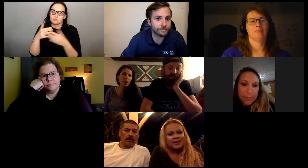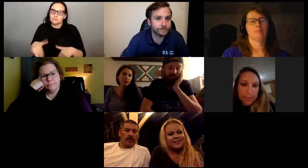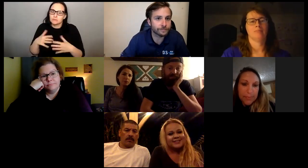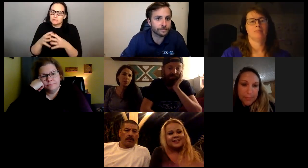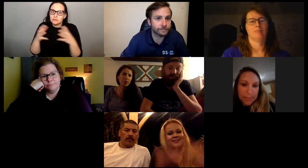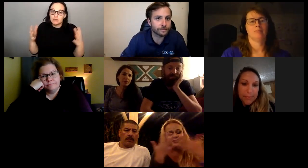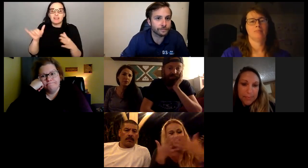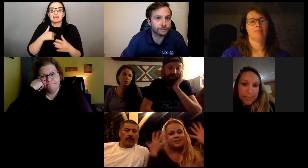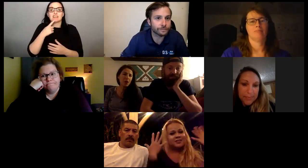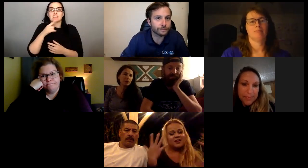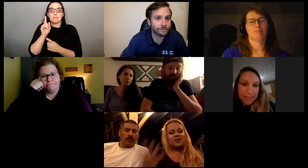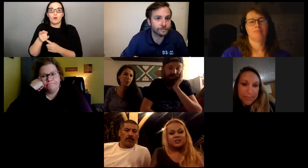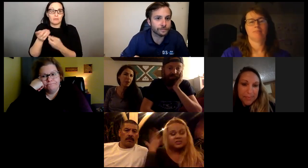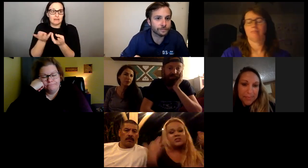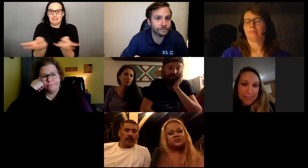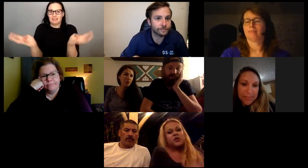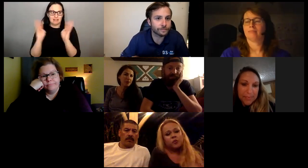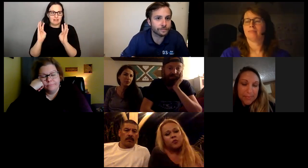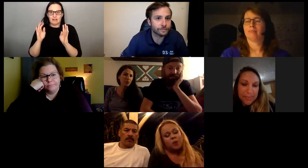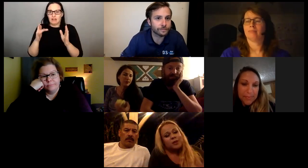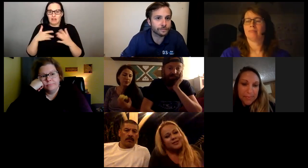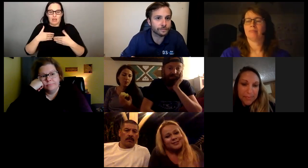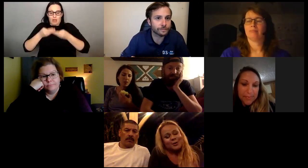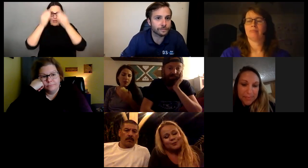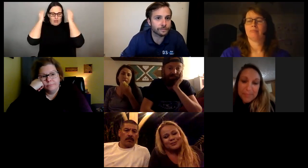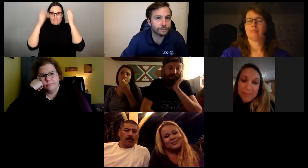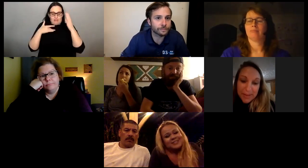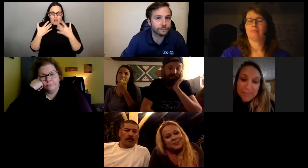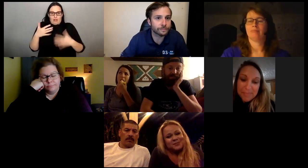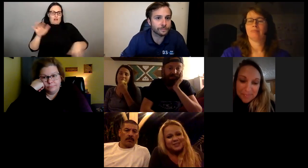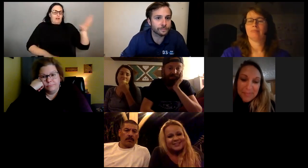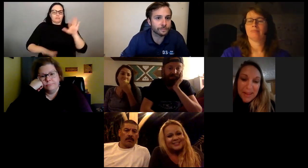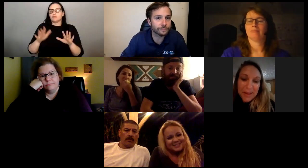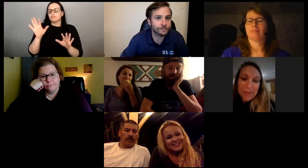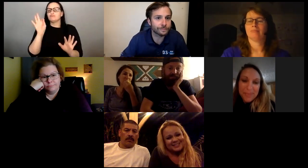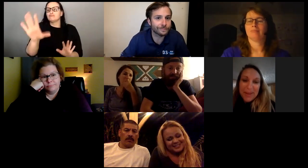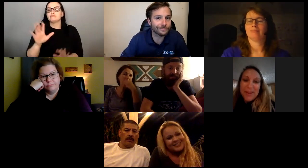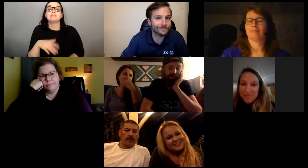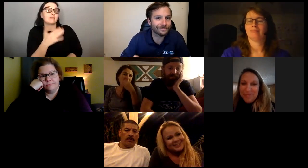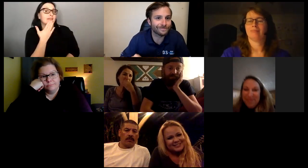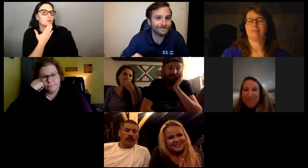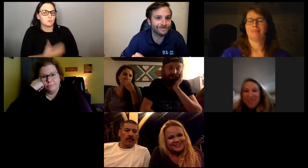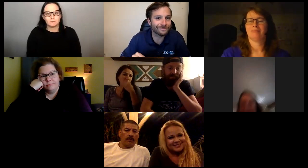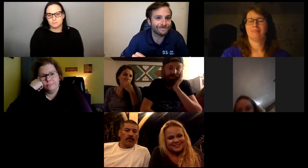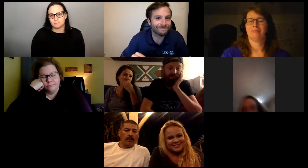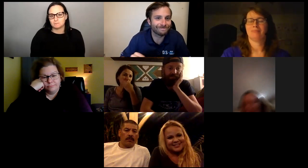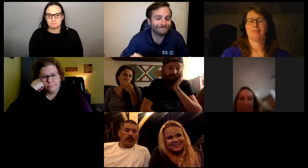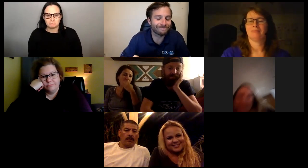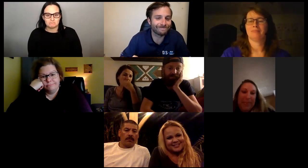i said it's gonna it's very overwhelming so just a tip thank you